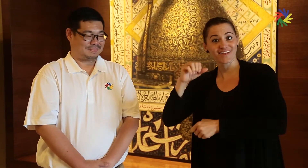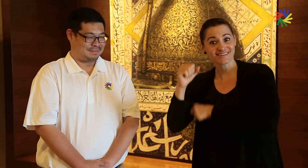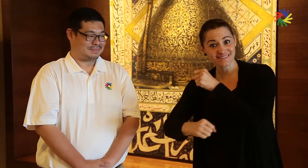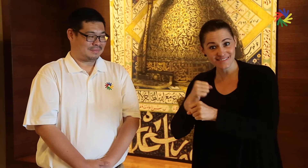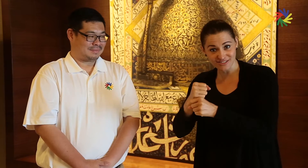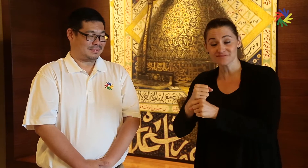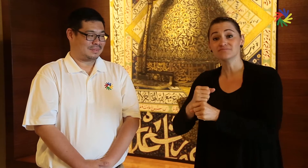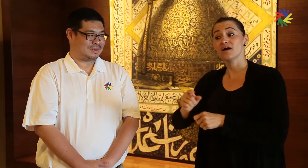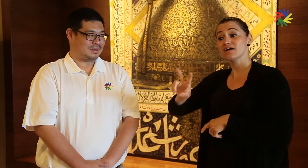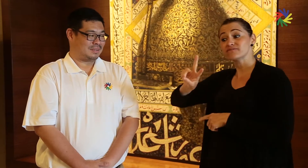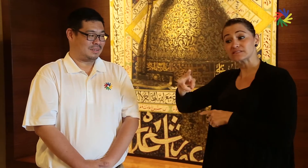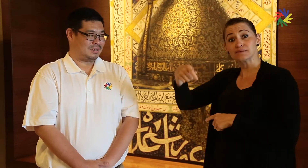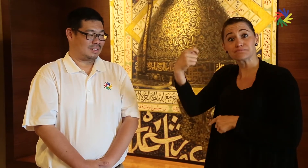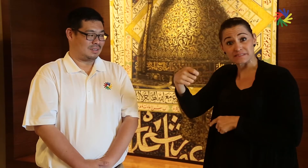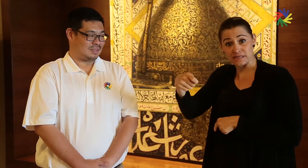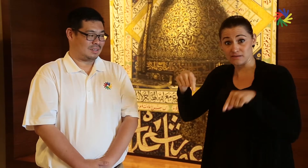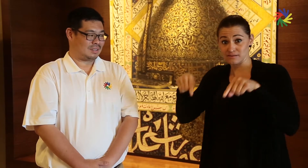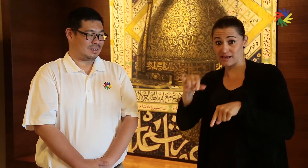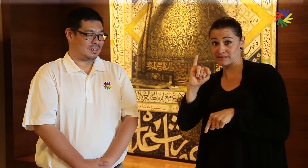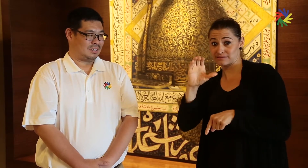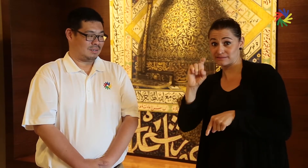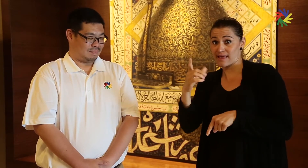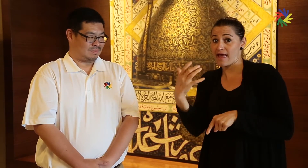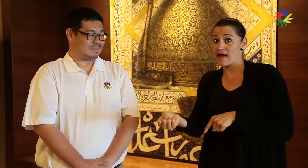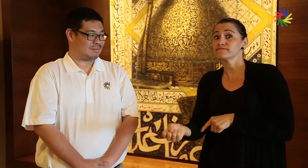the second term of 4 years.